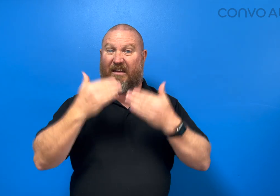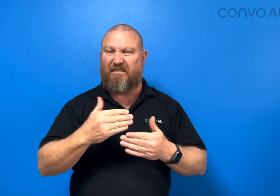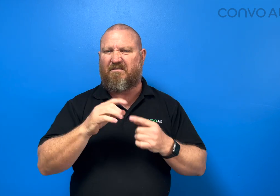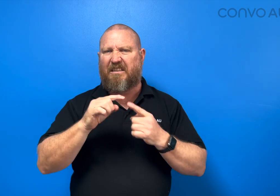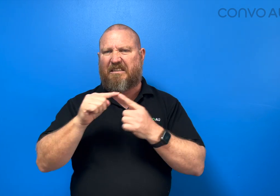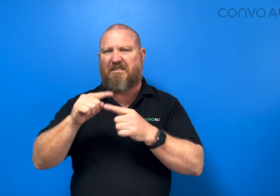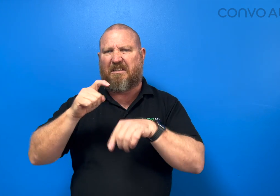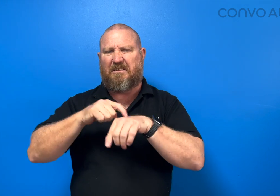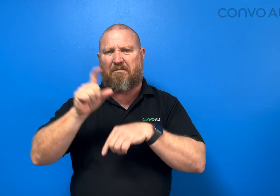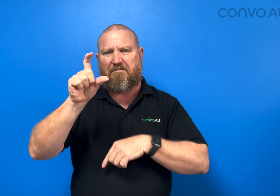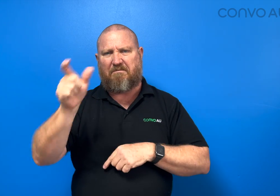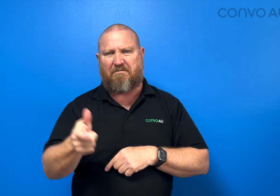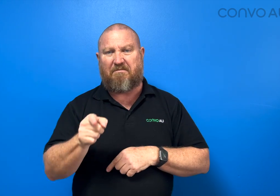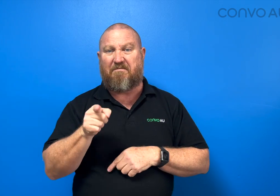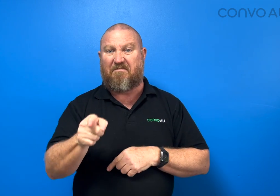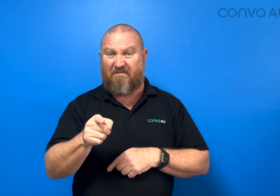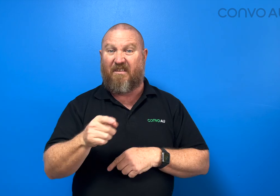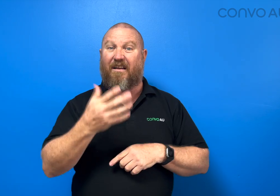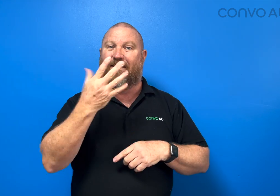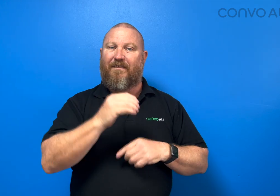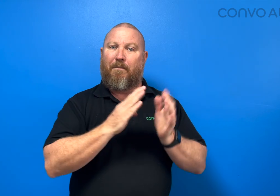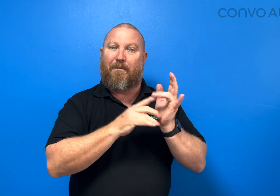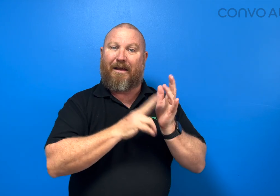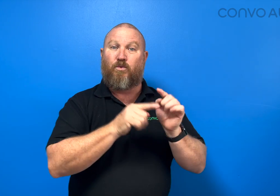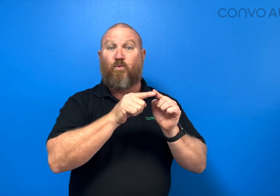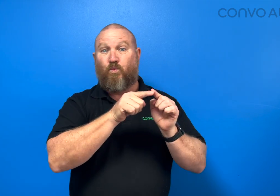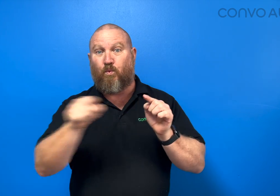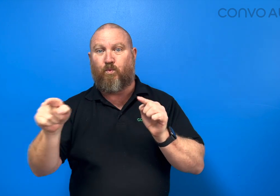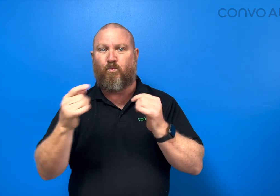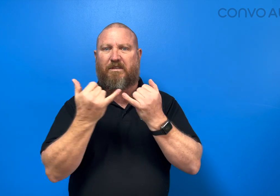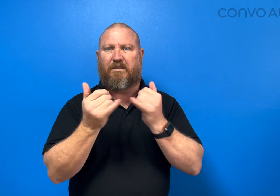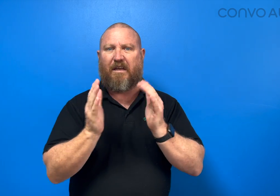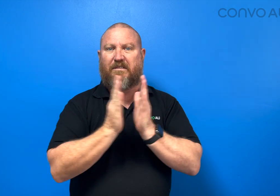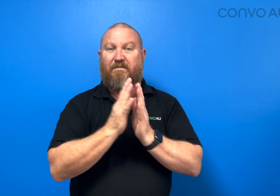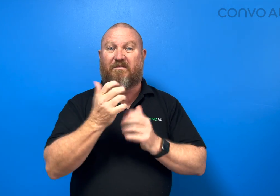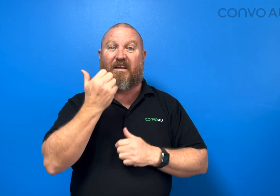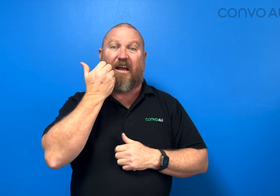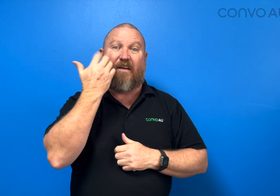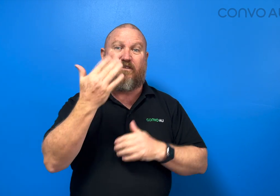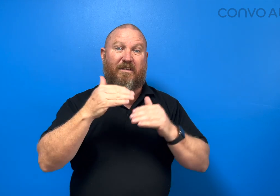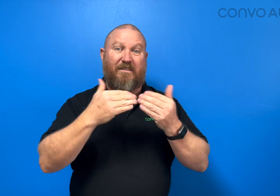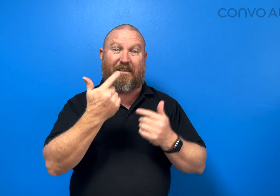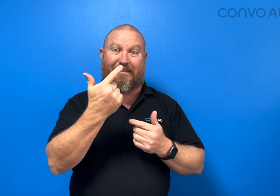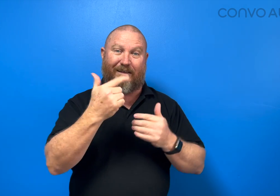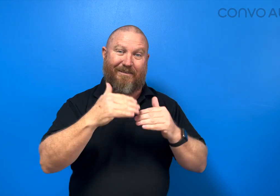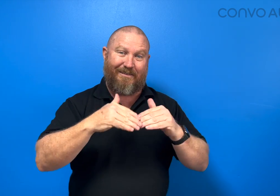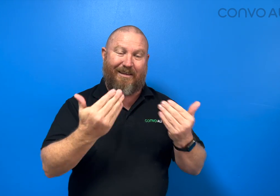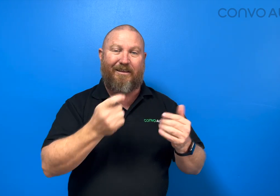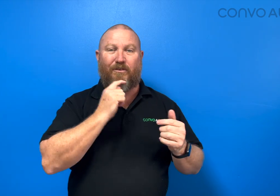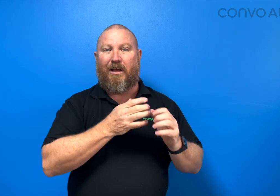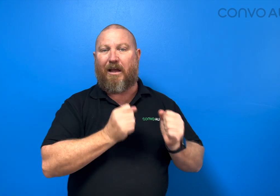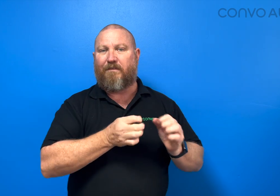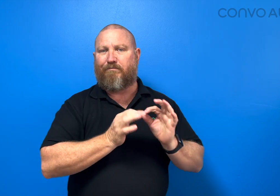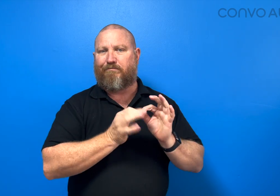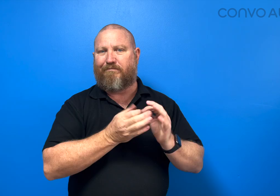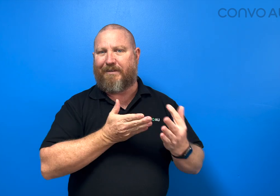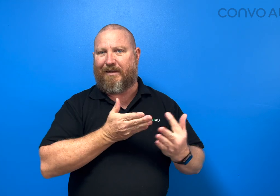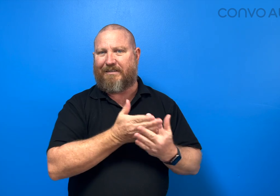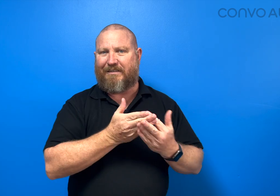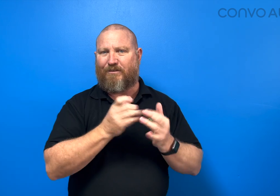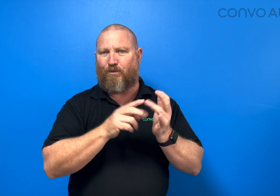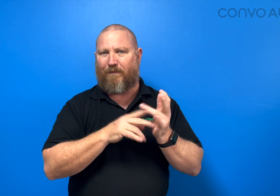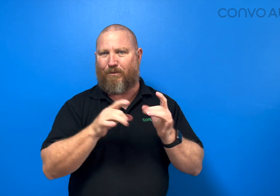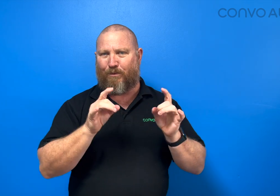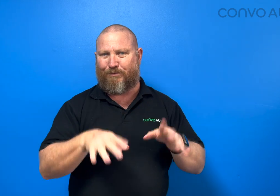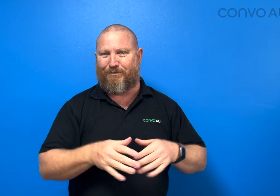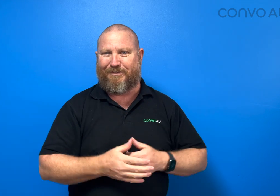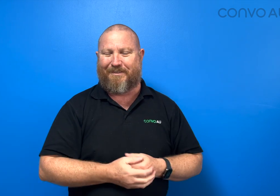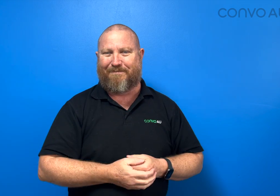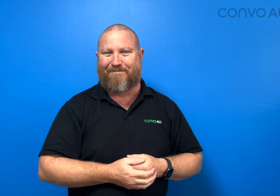to provide video interpreting services everyday from 8am to 11pm AEST.